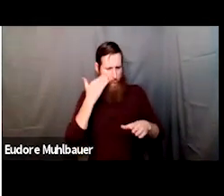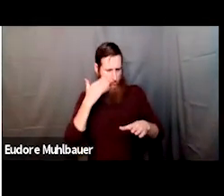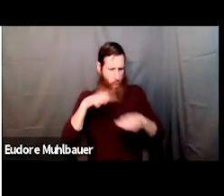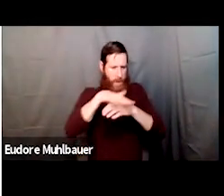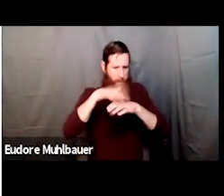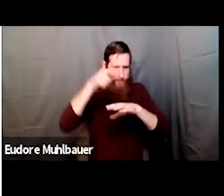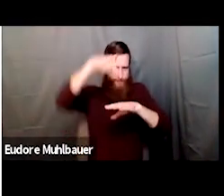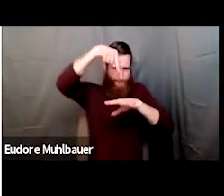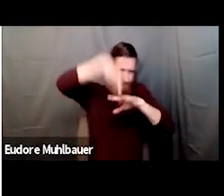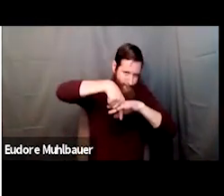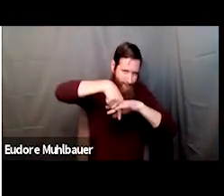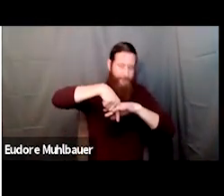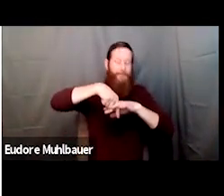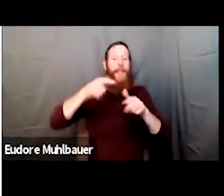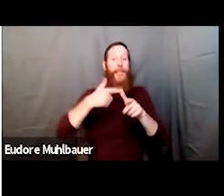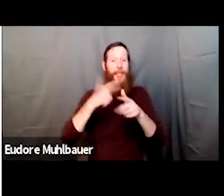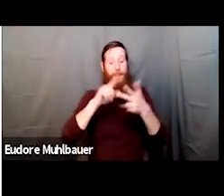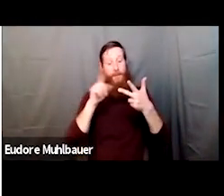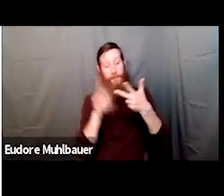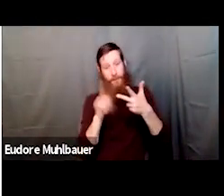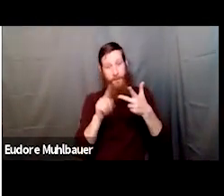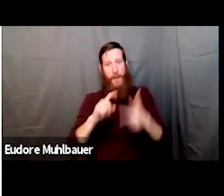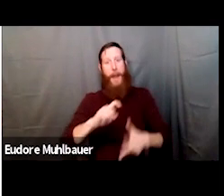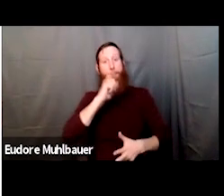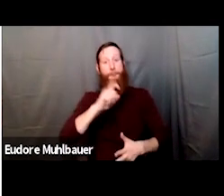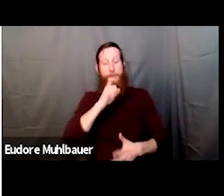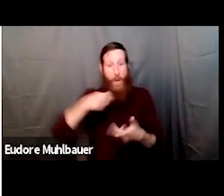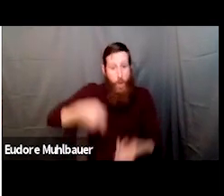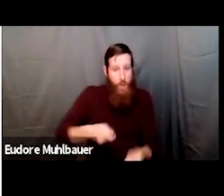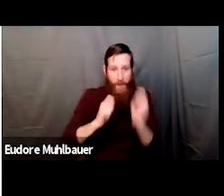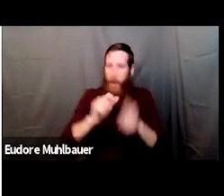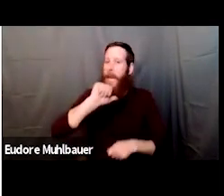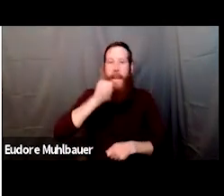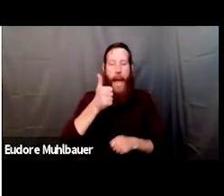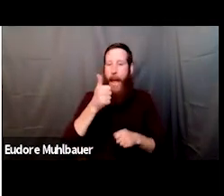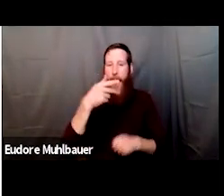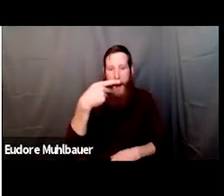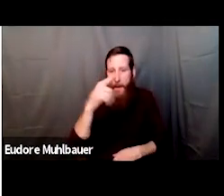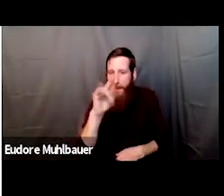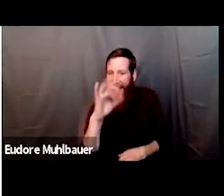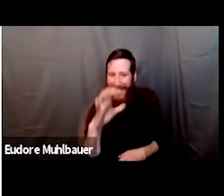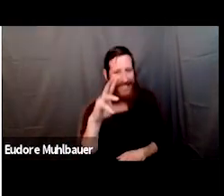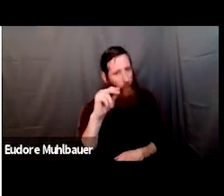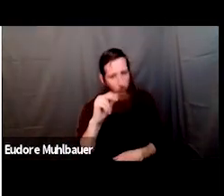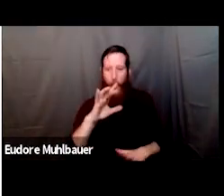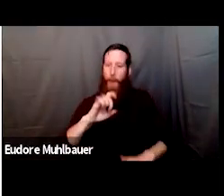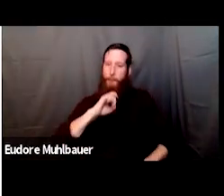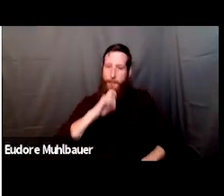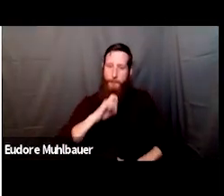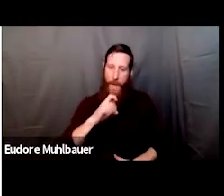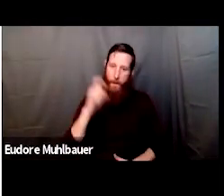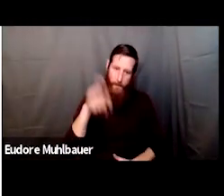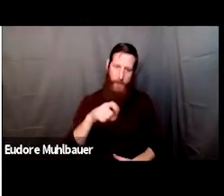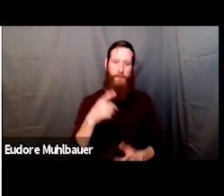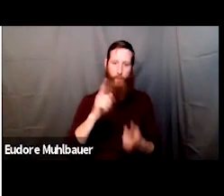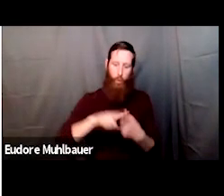And I bring with me a metal shovel, not plastic, that I can use to excavate my buried friend from the avalanche debris.